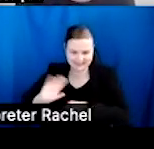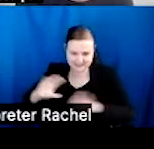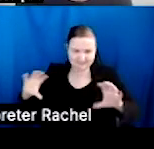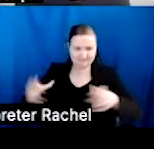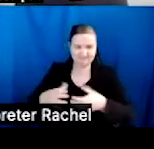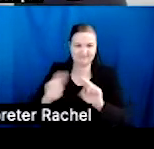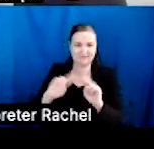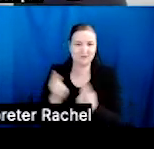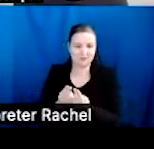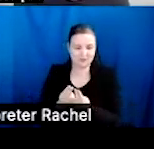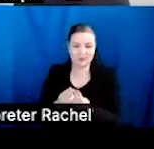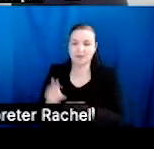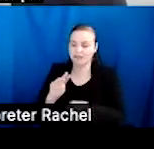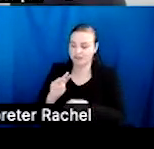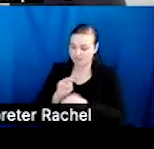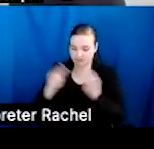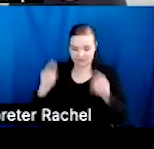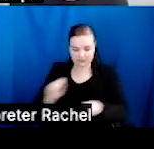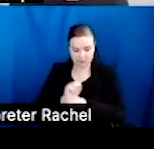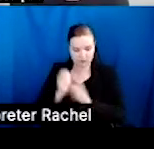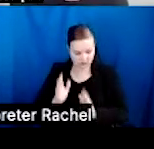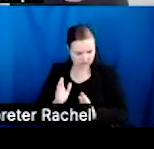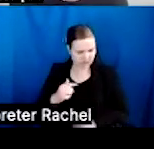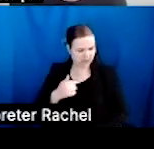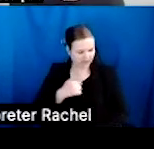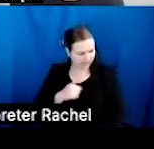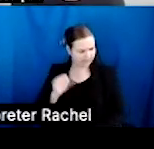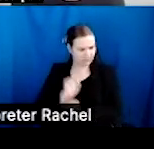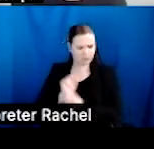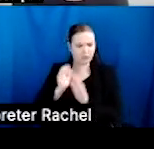themselves as workers, and that makes all of us stronger in the fight for our rights at work.